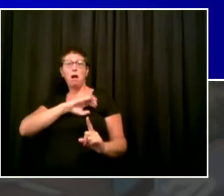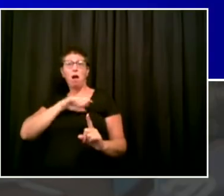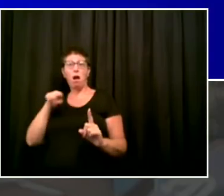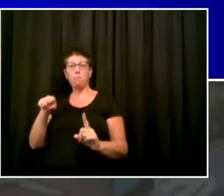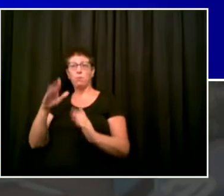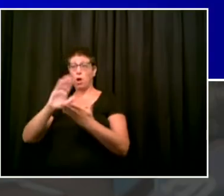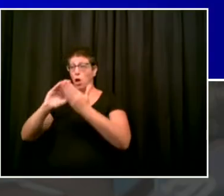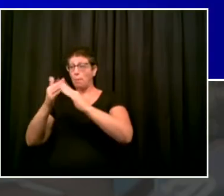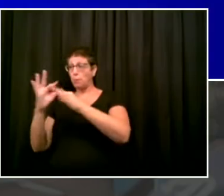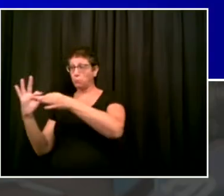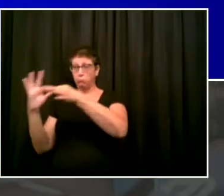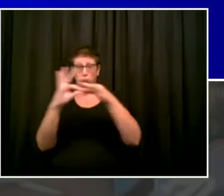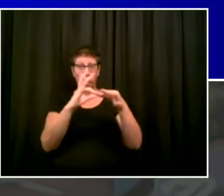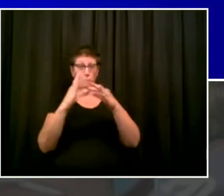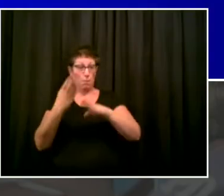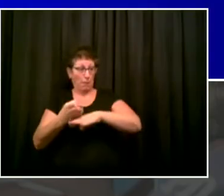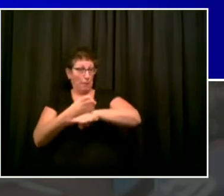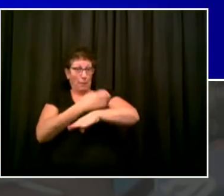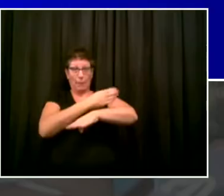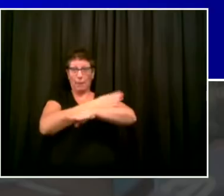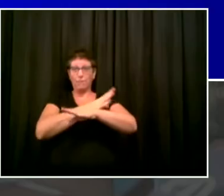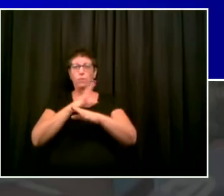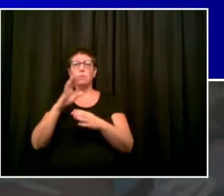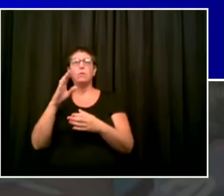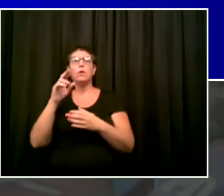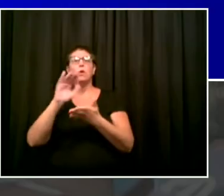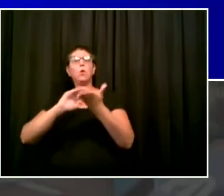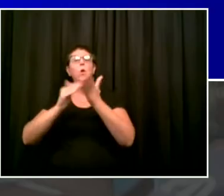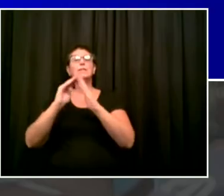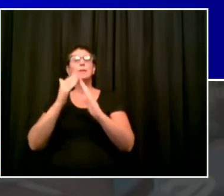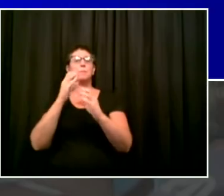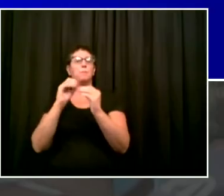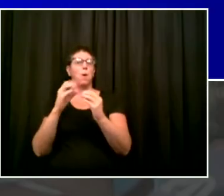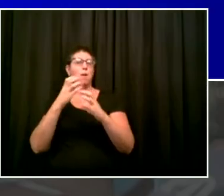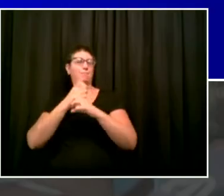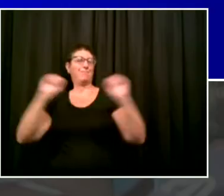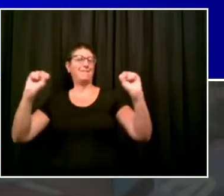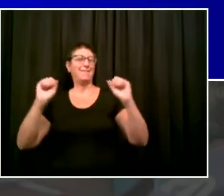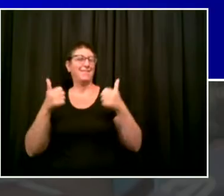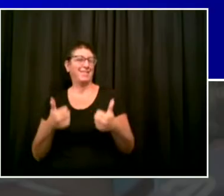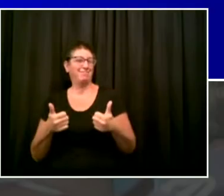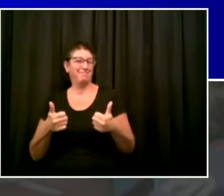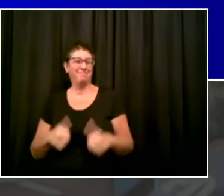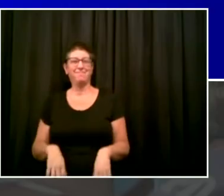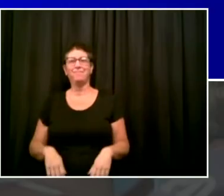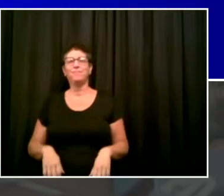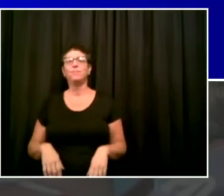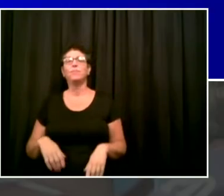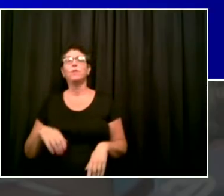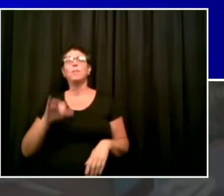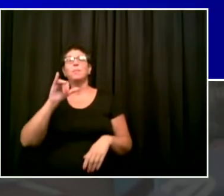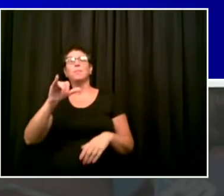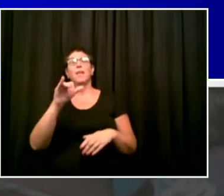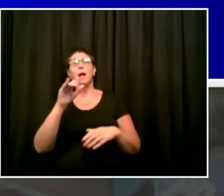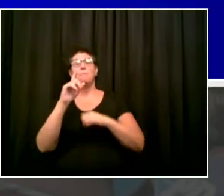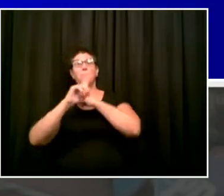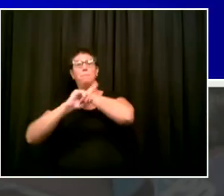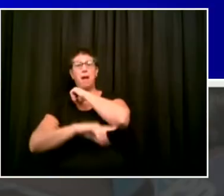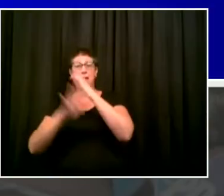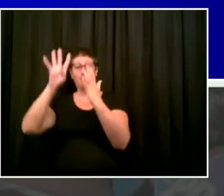GROWS. THAT RELTAIOHNSIP GRS OWAS IT HAS SO MANY CITIES. IT ALLOWS US ALL TO BE SAFER.